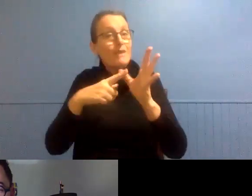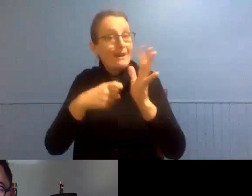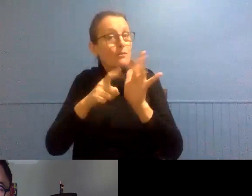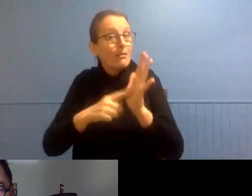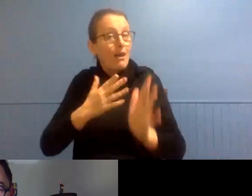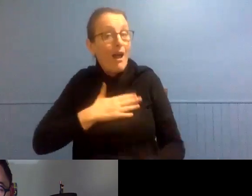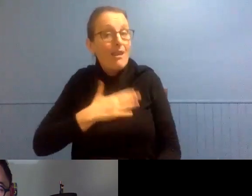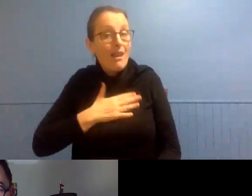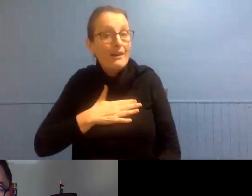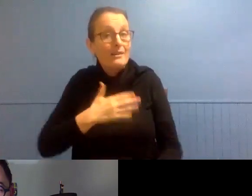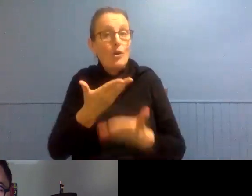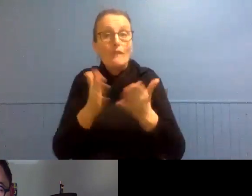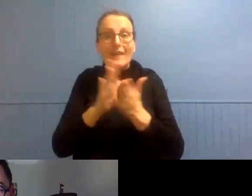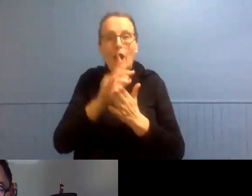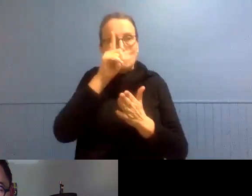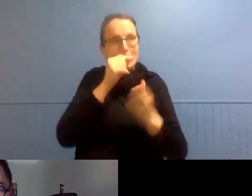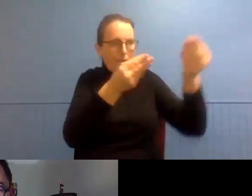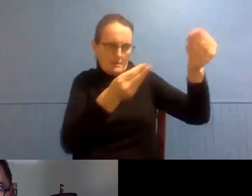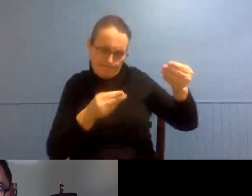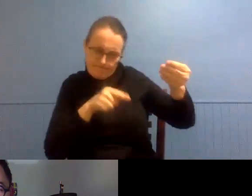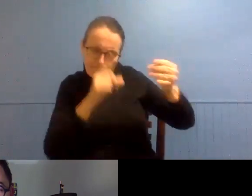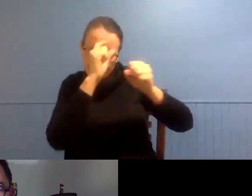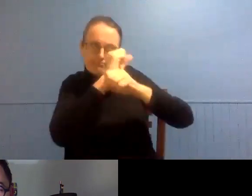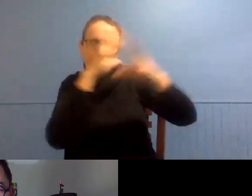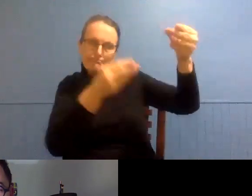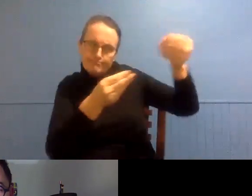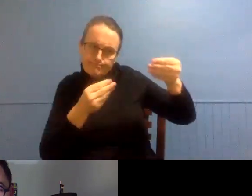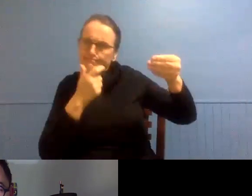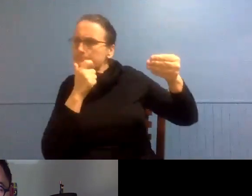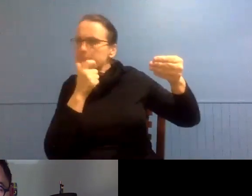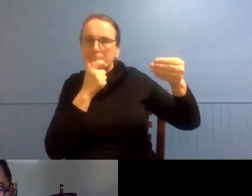you can apply it in context is really important. But Super Native